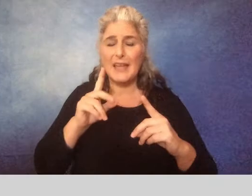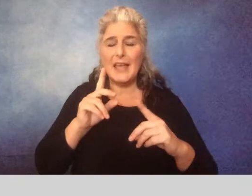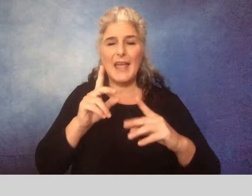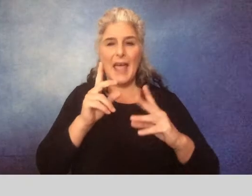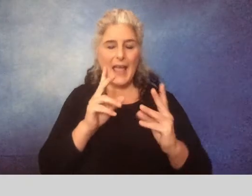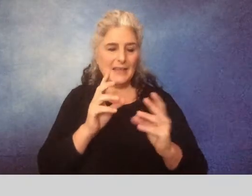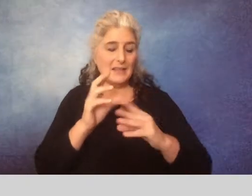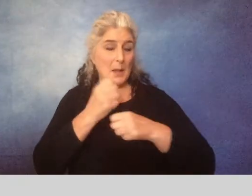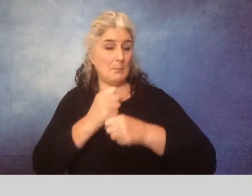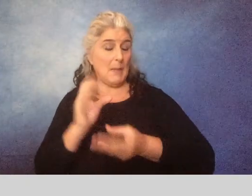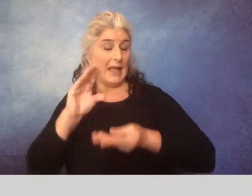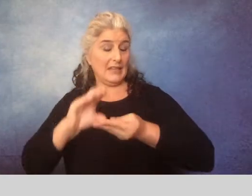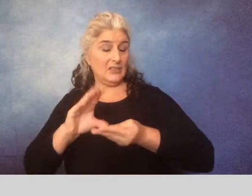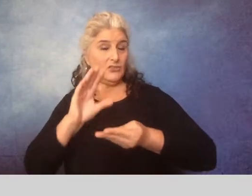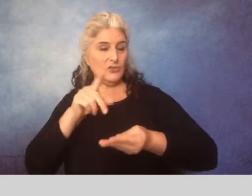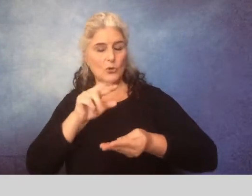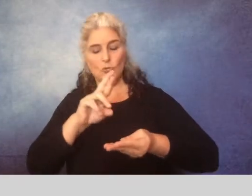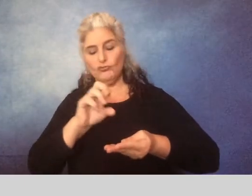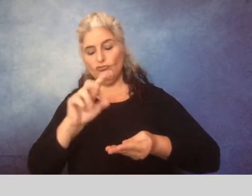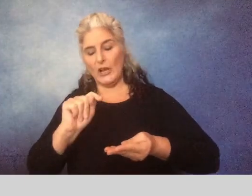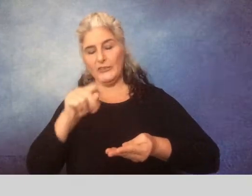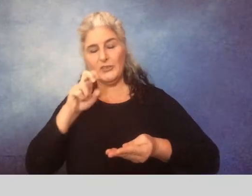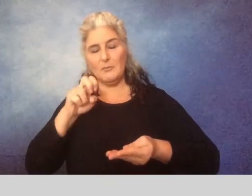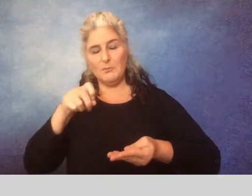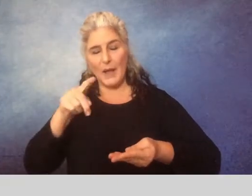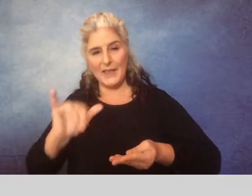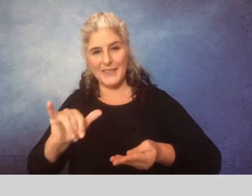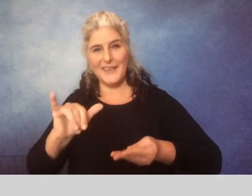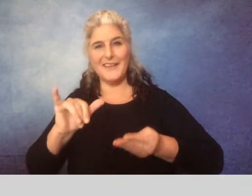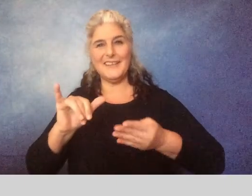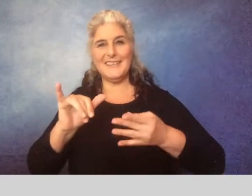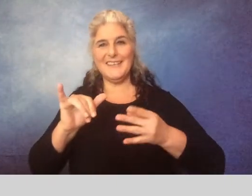The only thing it has is that your project be laid out in a certain format.